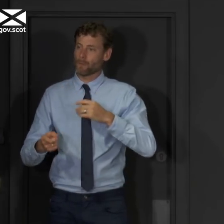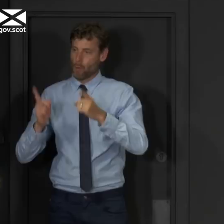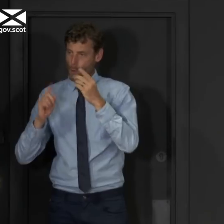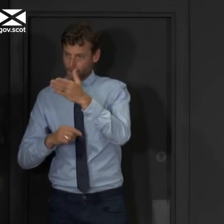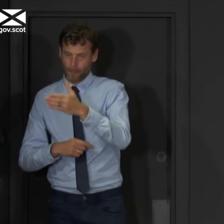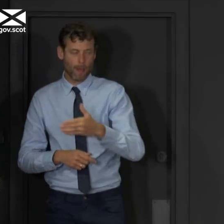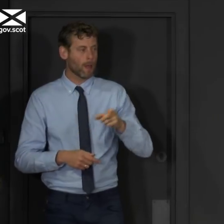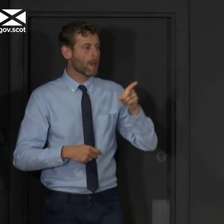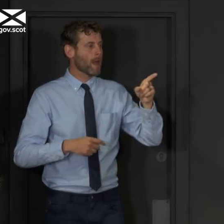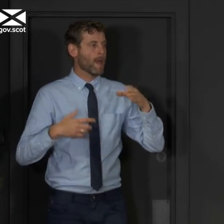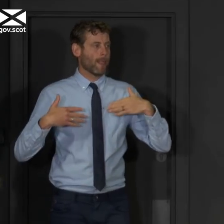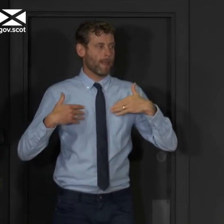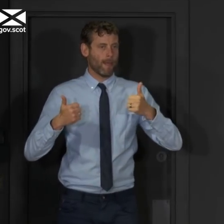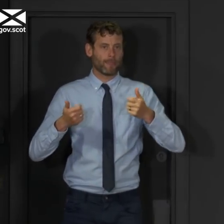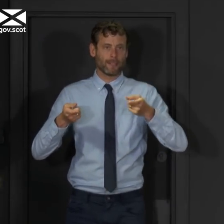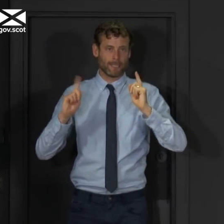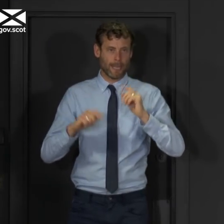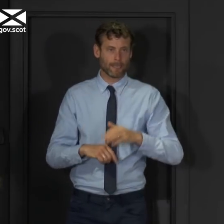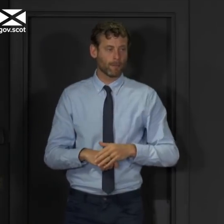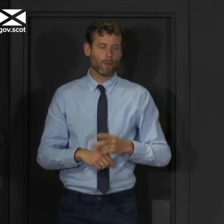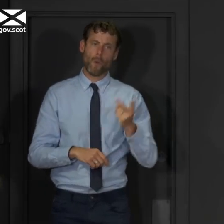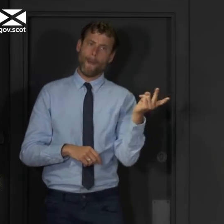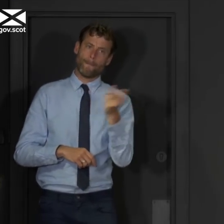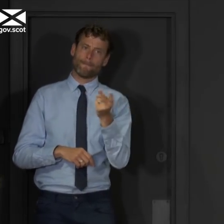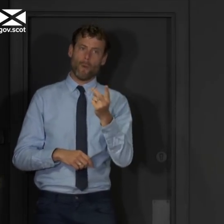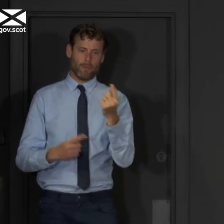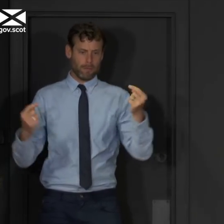who will help me with answering the questions. But we are now going to go straight to questions.